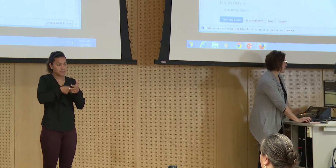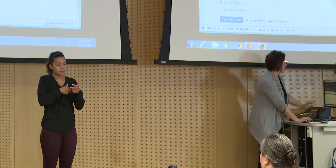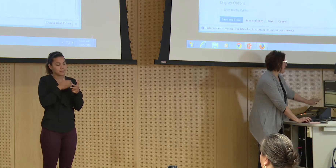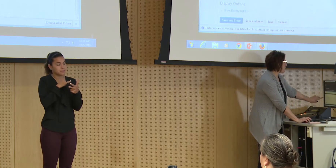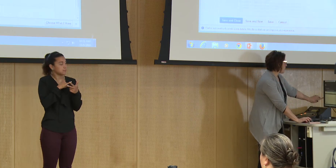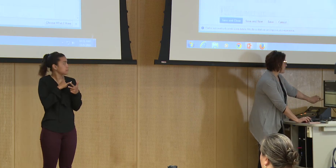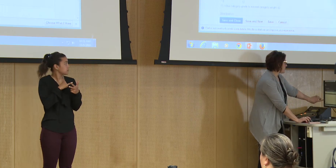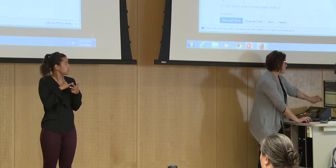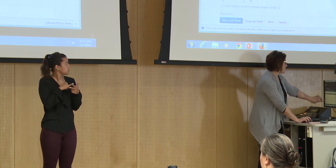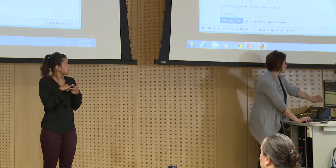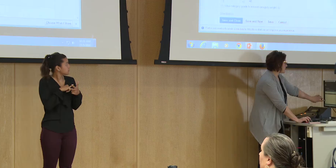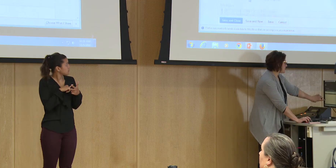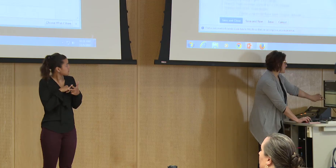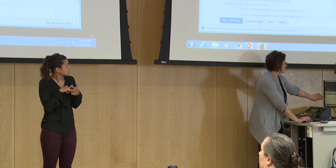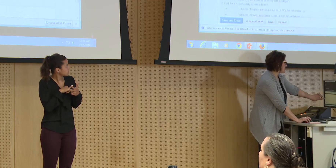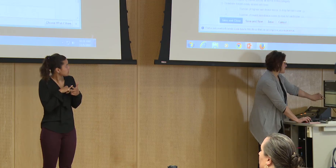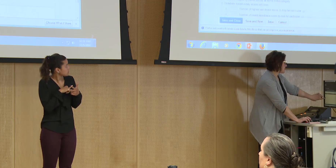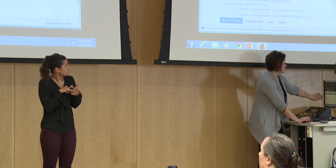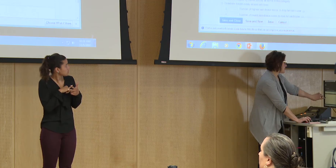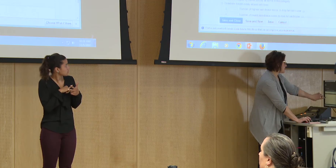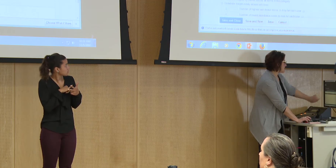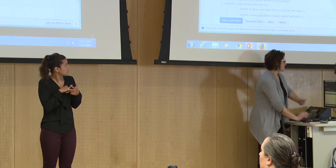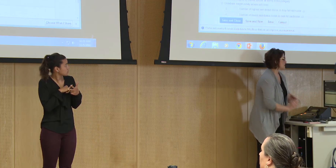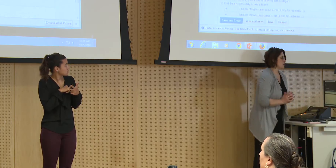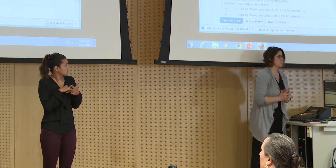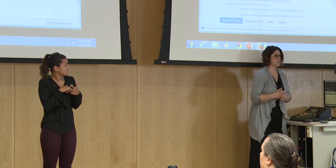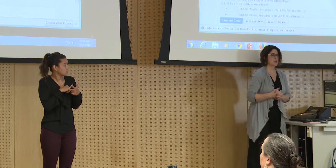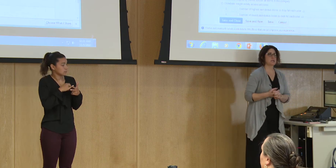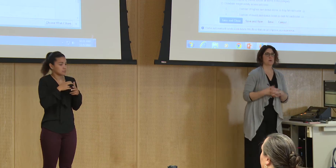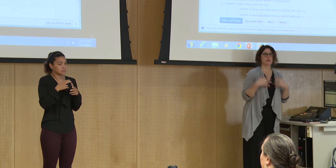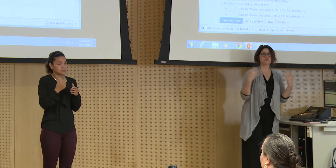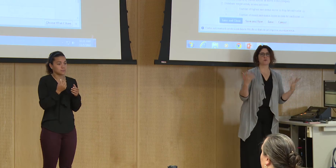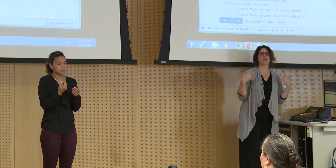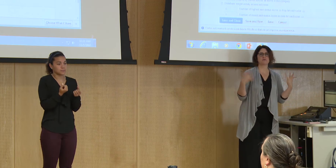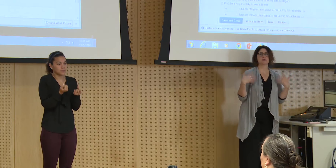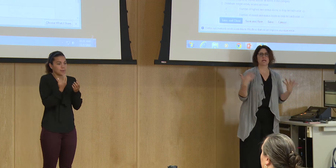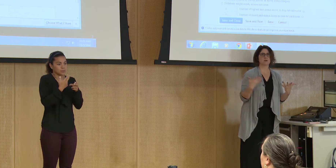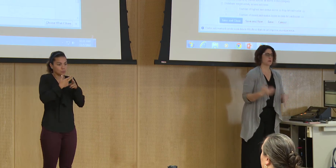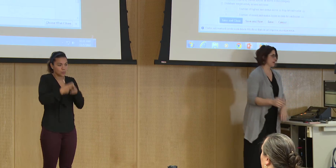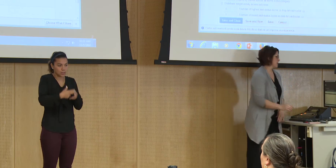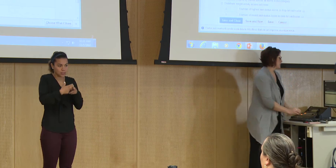I want to, then, tell it what's the weight of this category.